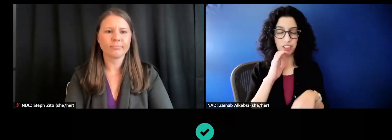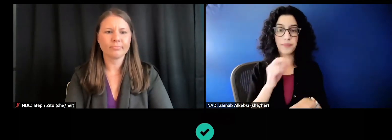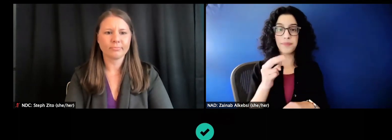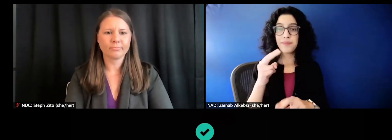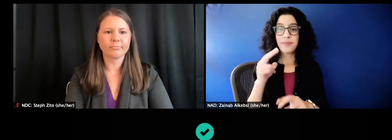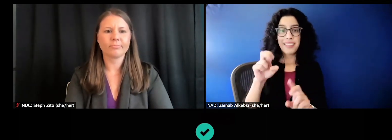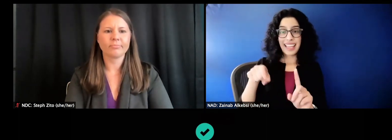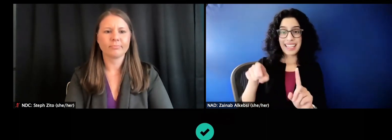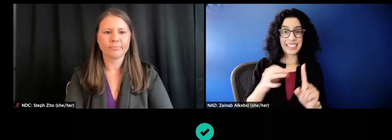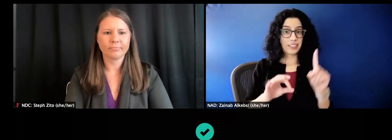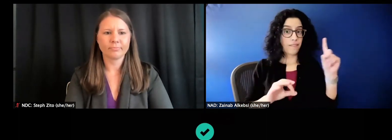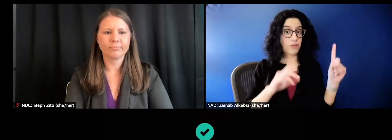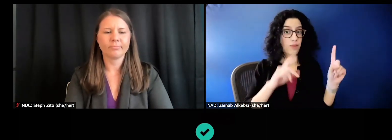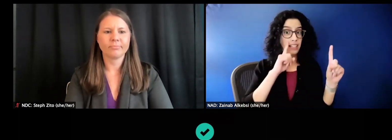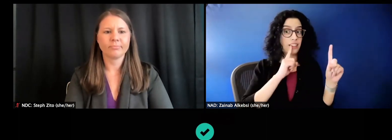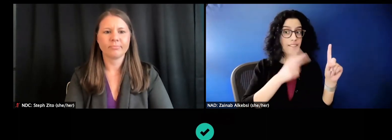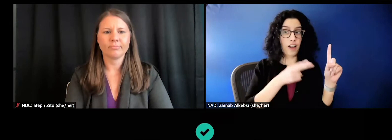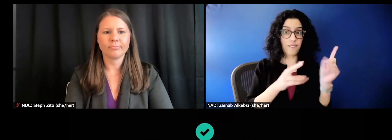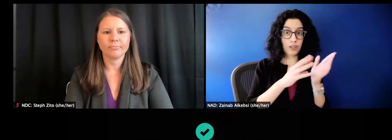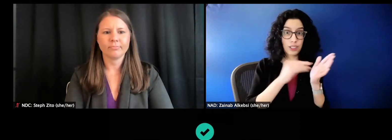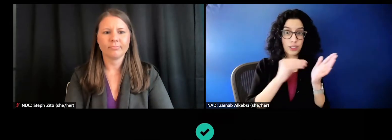The need of one deaf or hard of hearing student